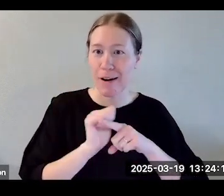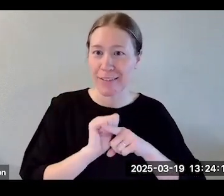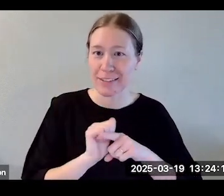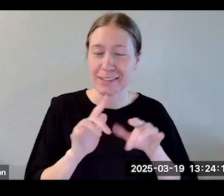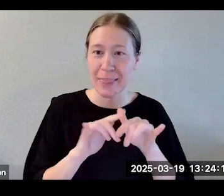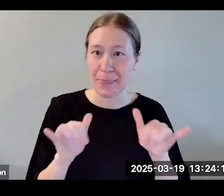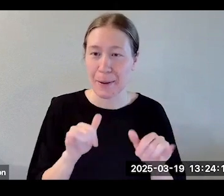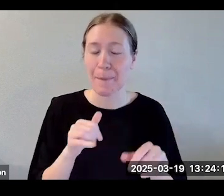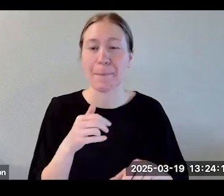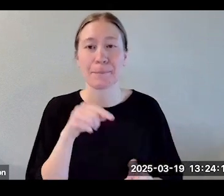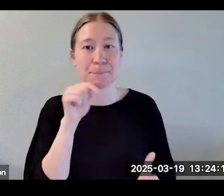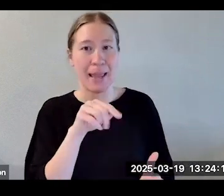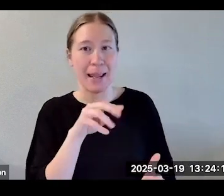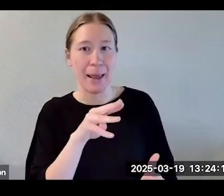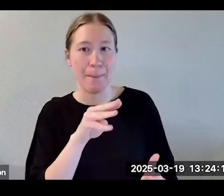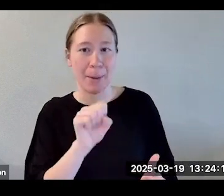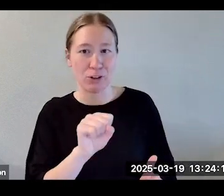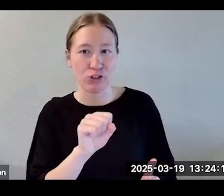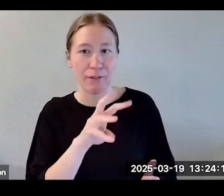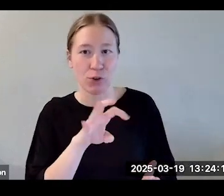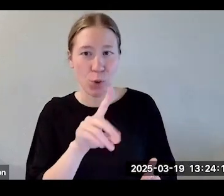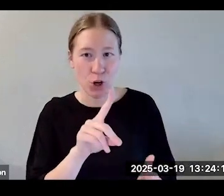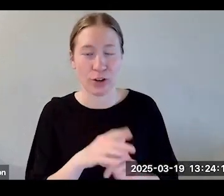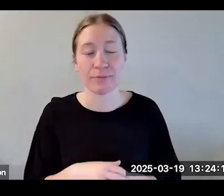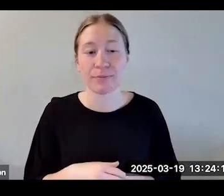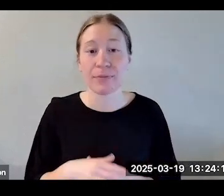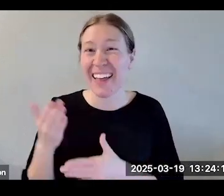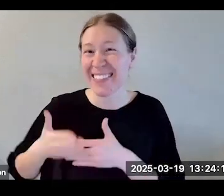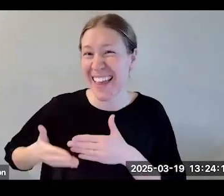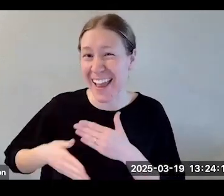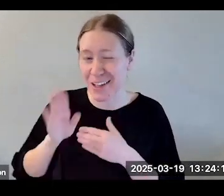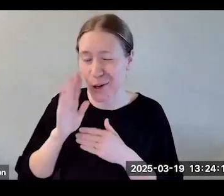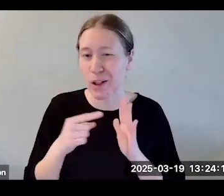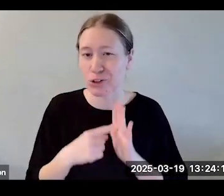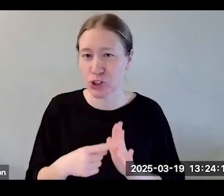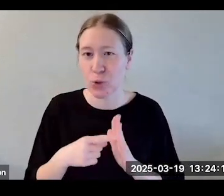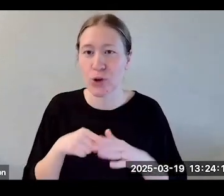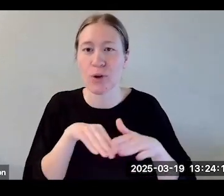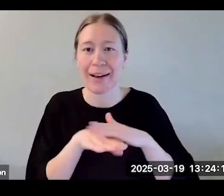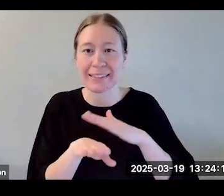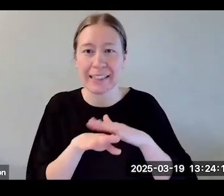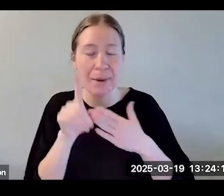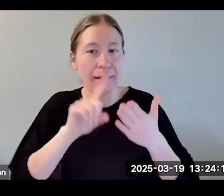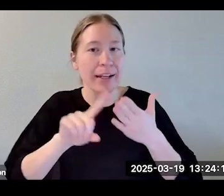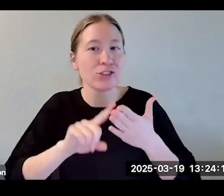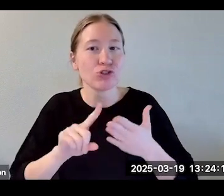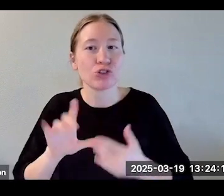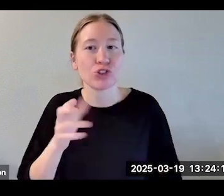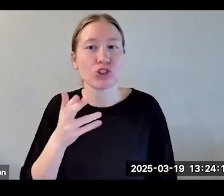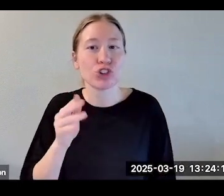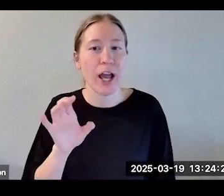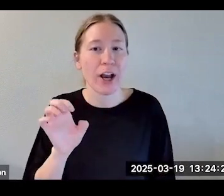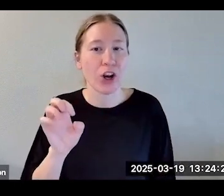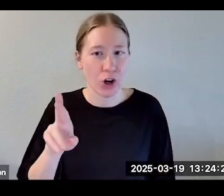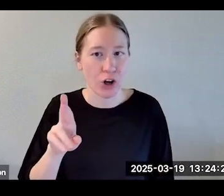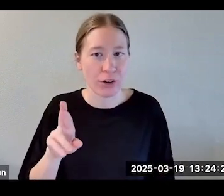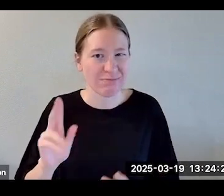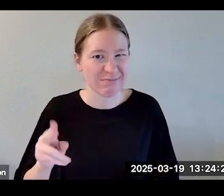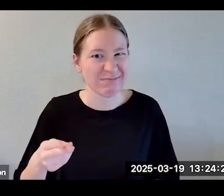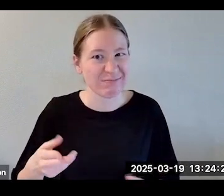And we're gonna end by showing you the accessibility checker feature in Microsoft Word, which is something that we highly recommend folks utilize,